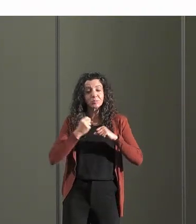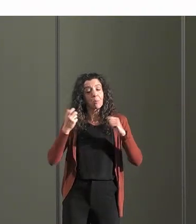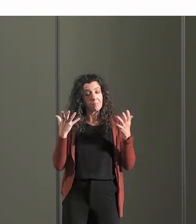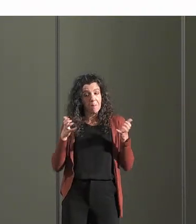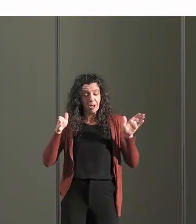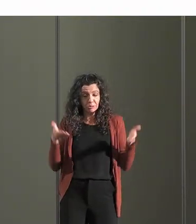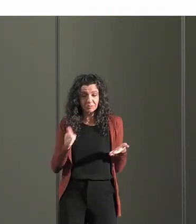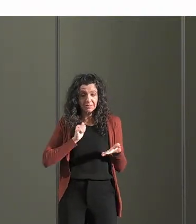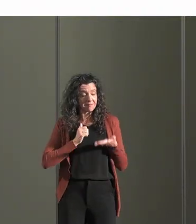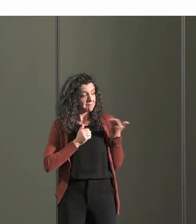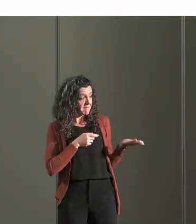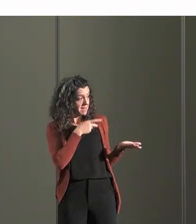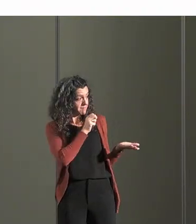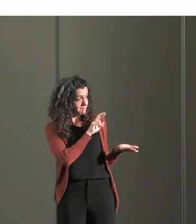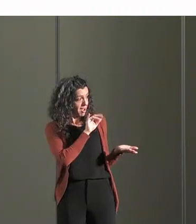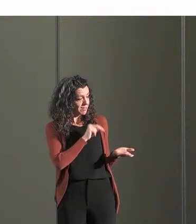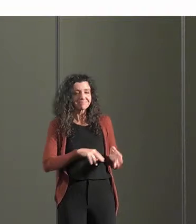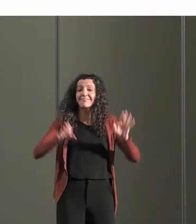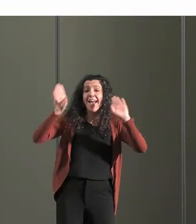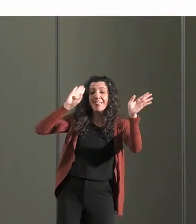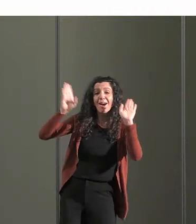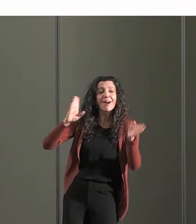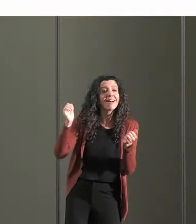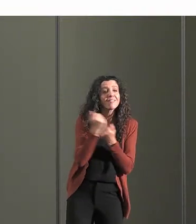to be back at CSUN I've not been here for a few years we